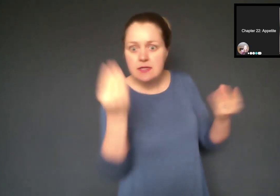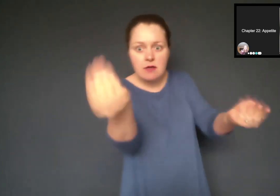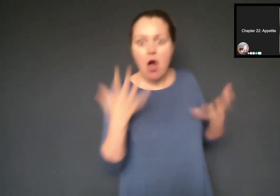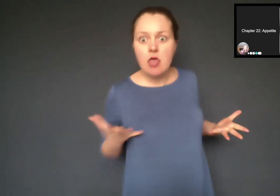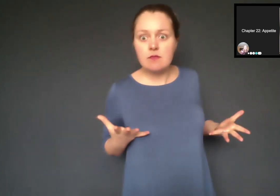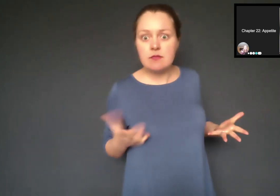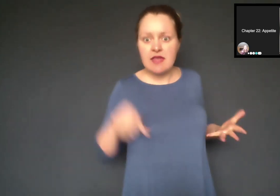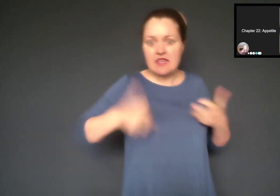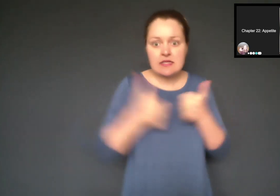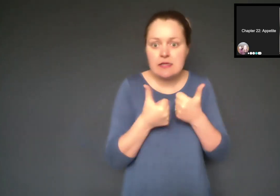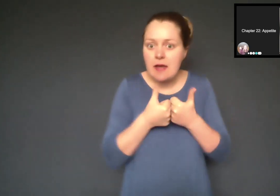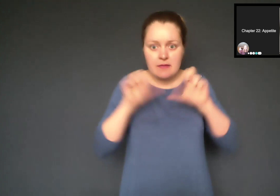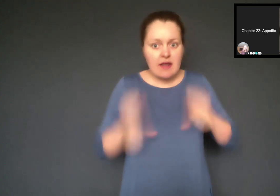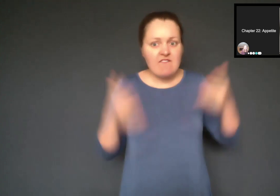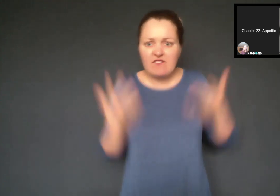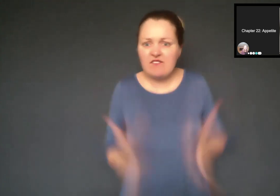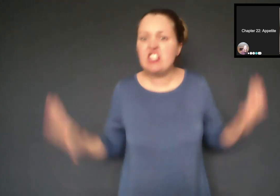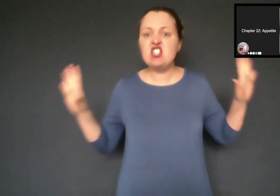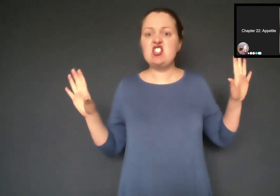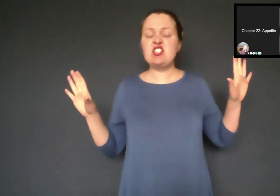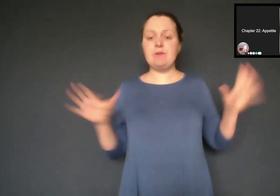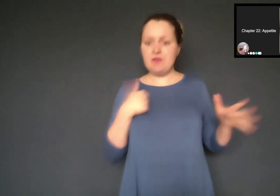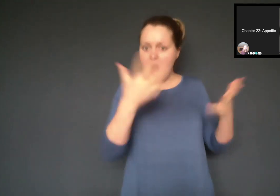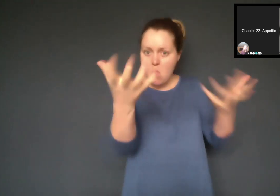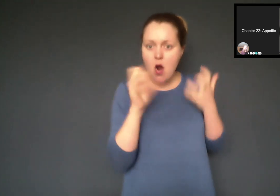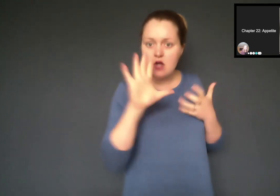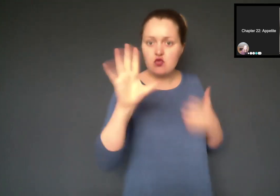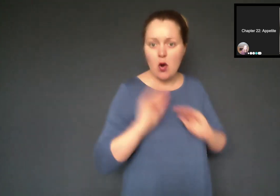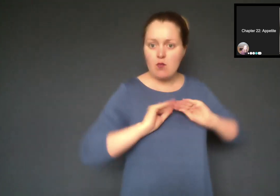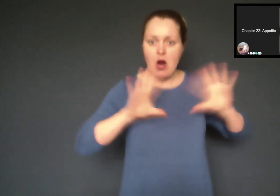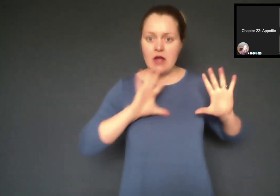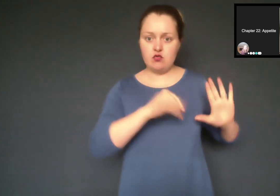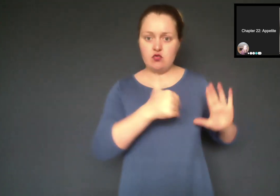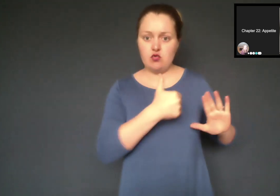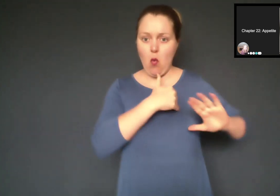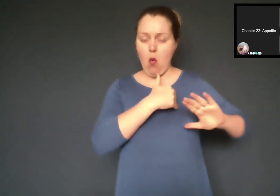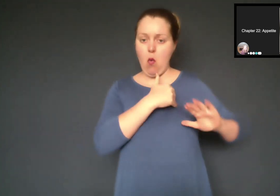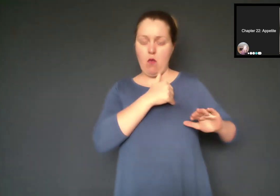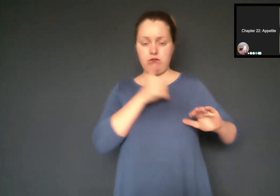have this game over once and for all i want your bright soul under my wing a little thief